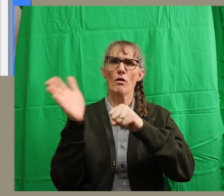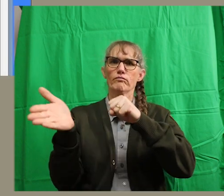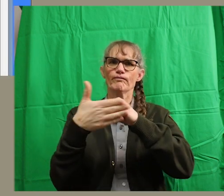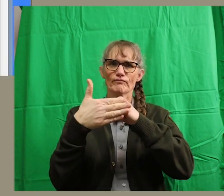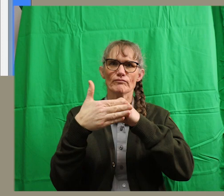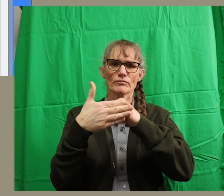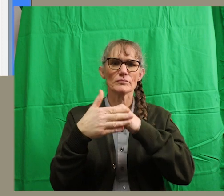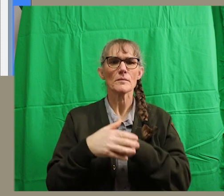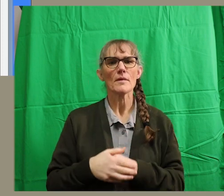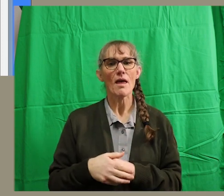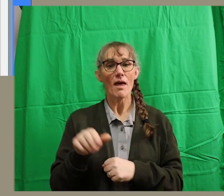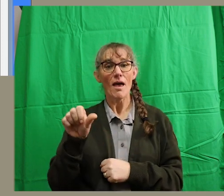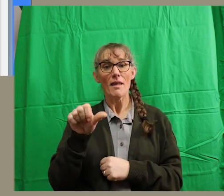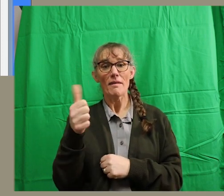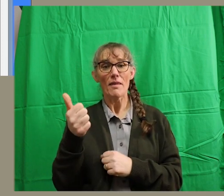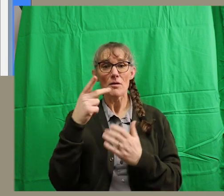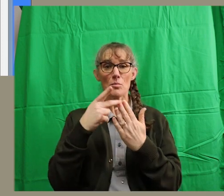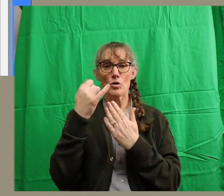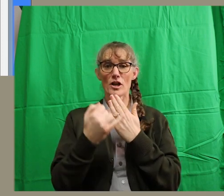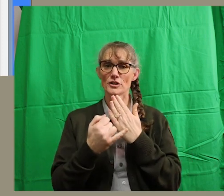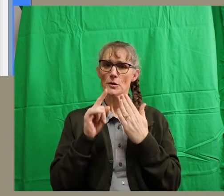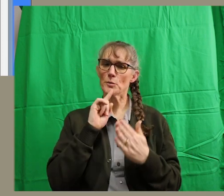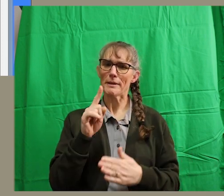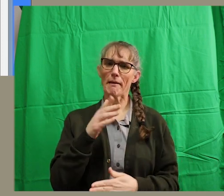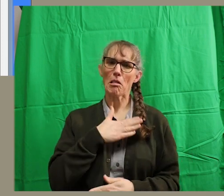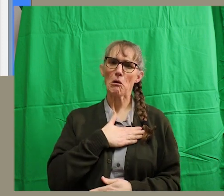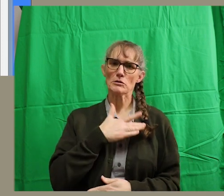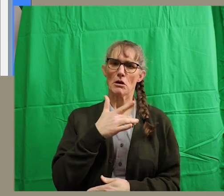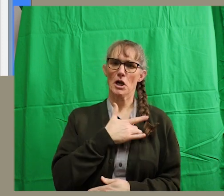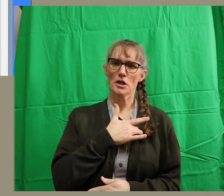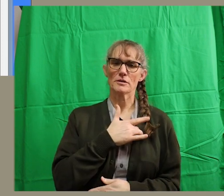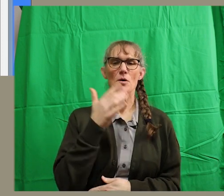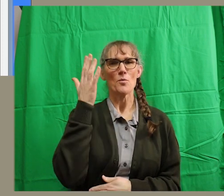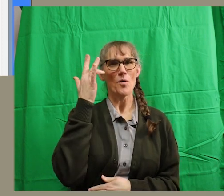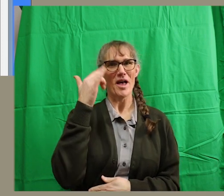And then another project that is very near and dear to my heart